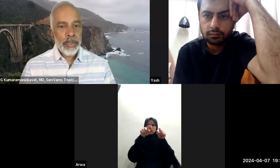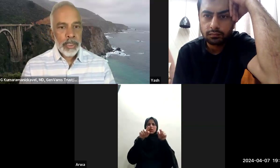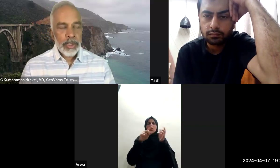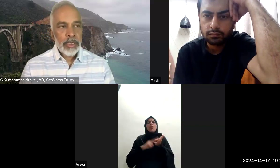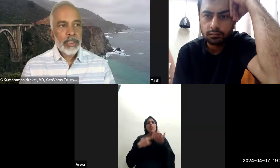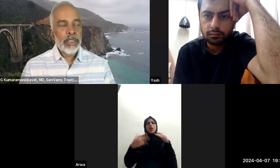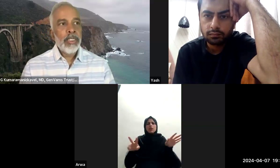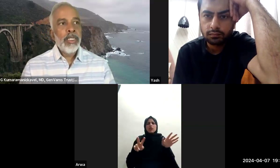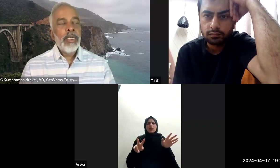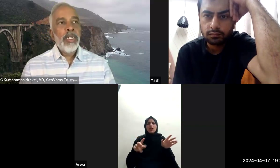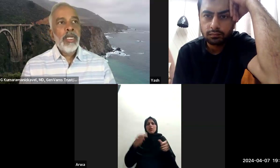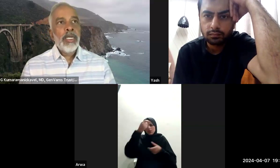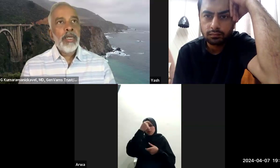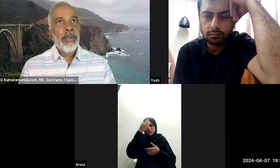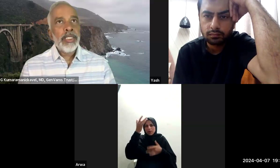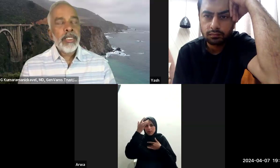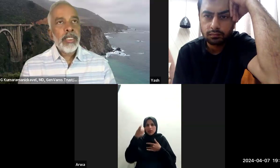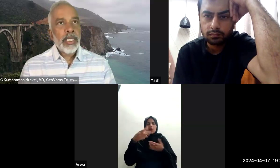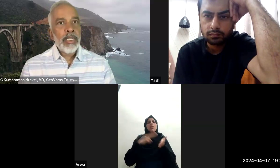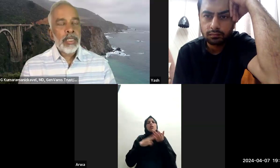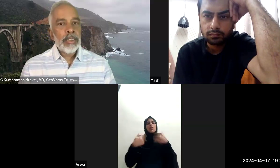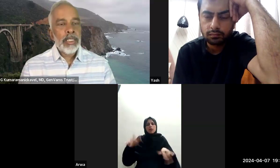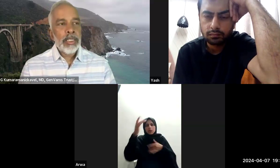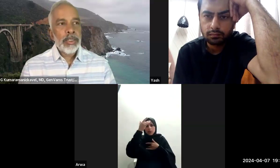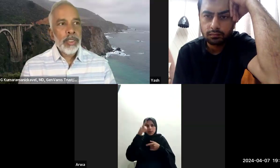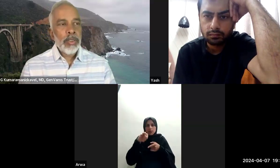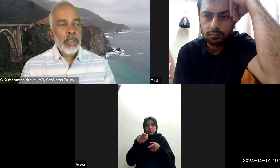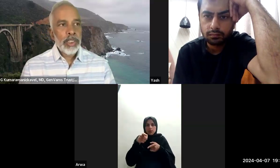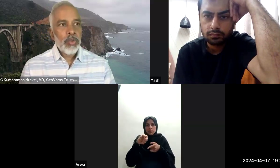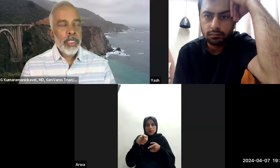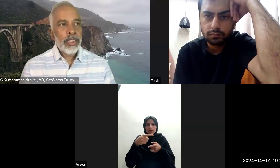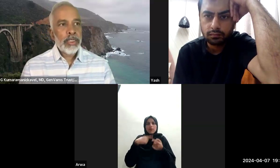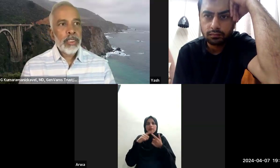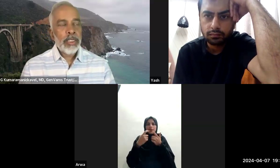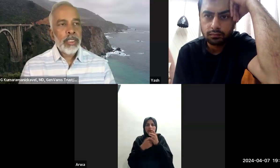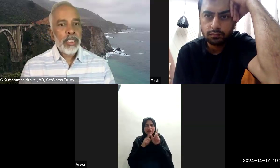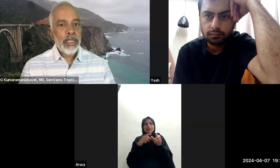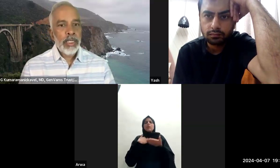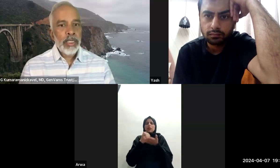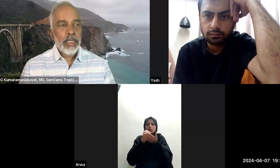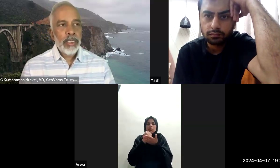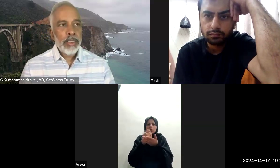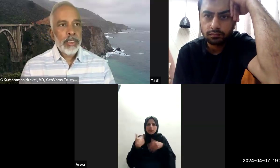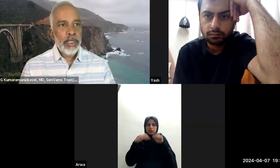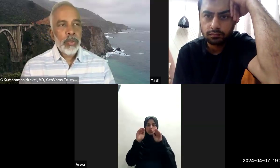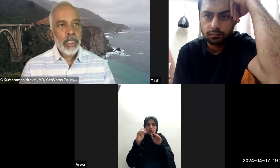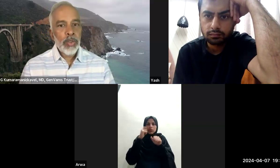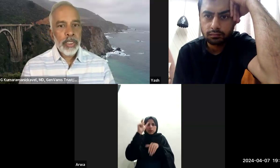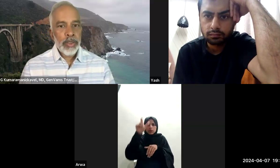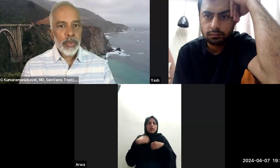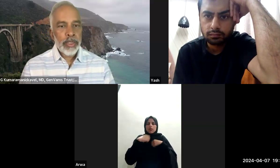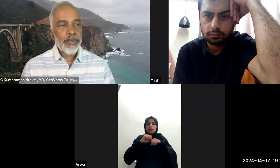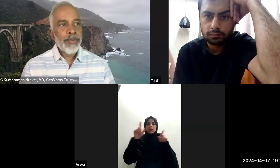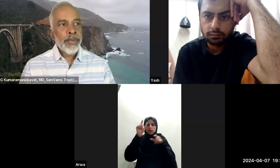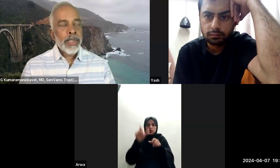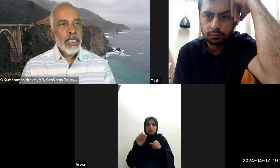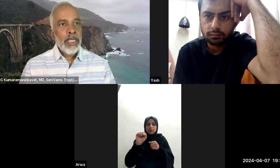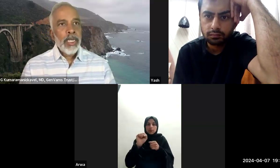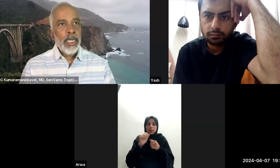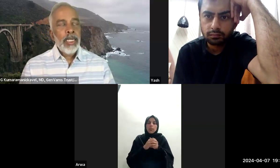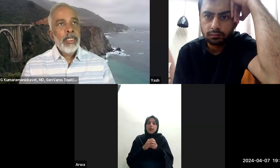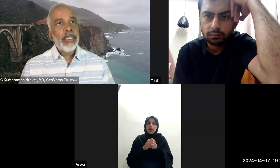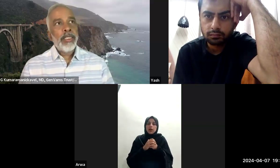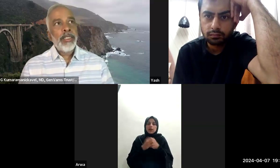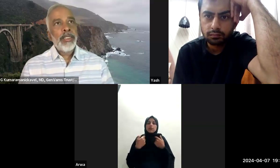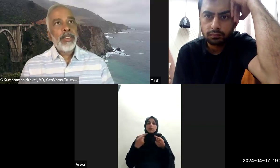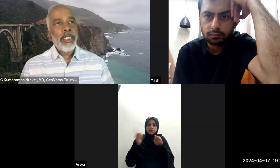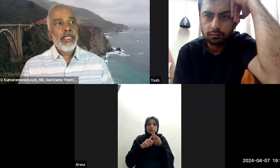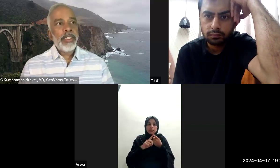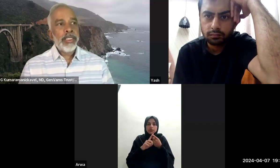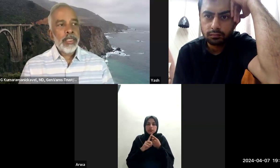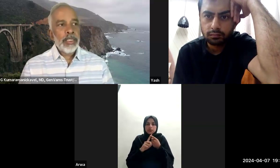the Disease Trial that is going on in the US. And he's now enrolled into it and he's